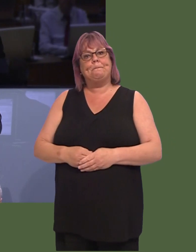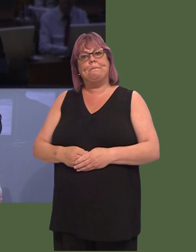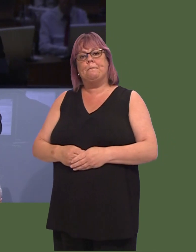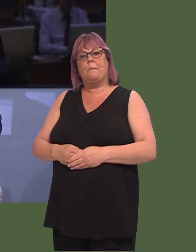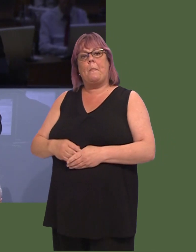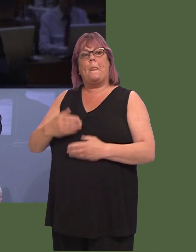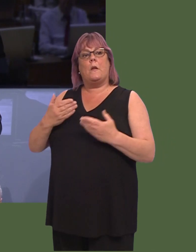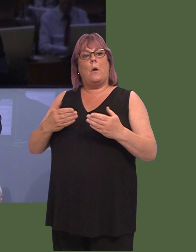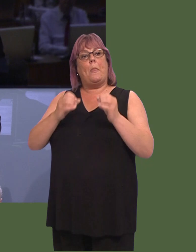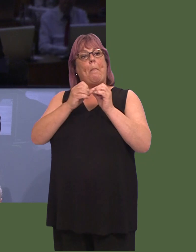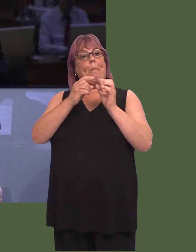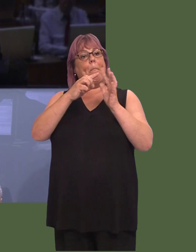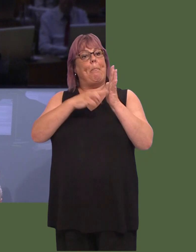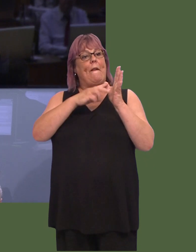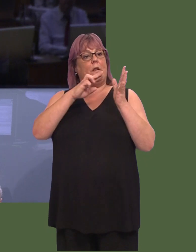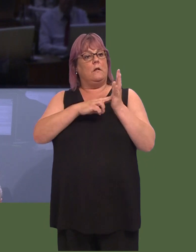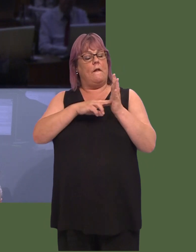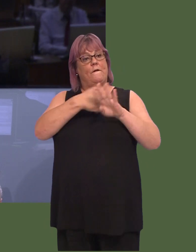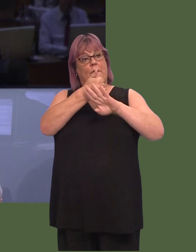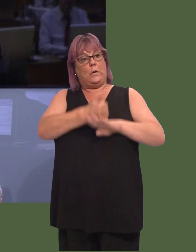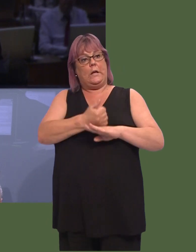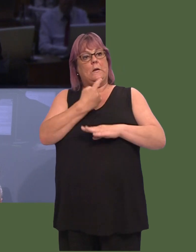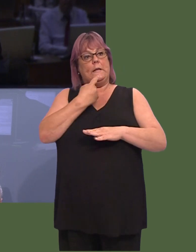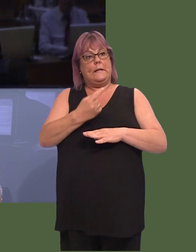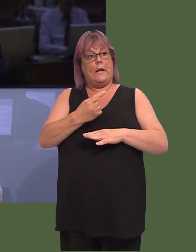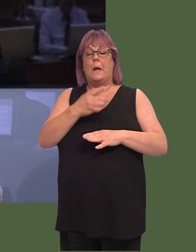In that context, how do you respond to the statement by the Bevan Foundation that, if